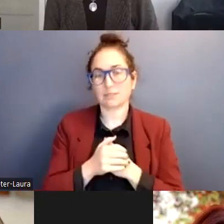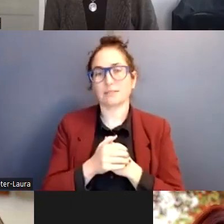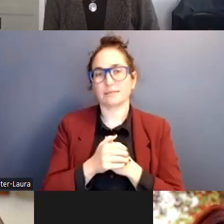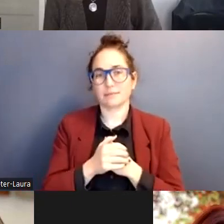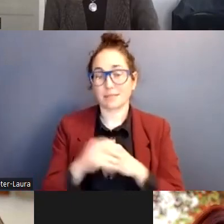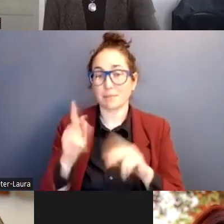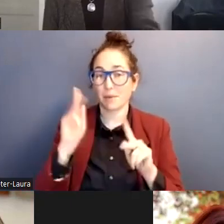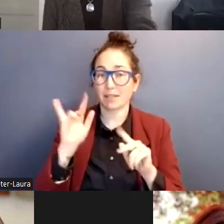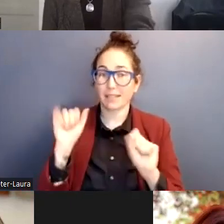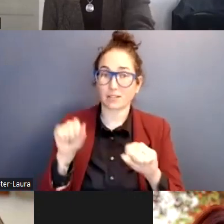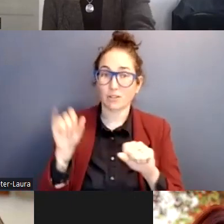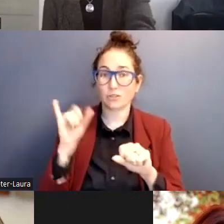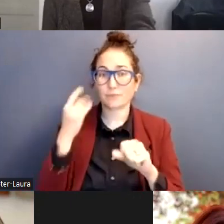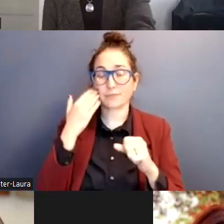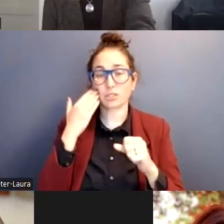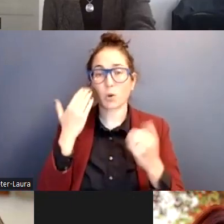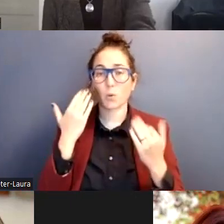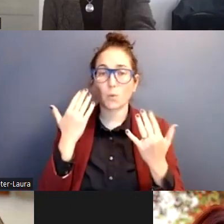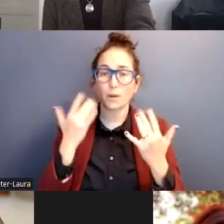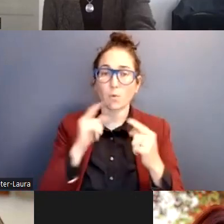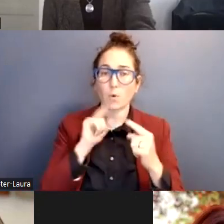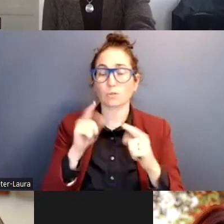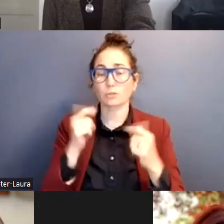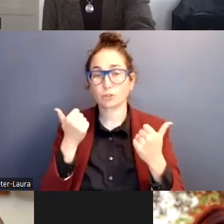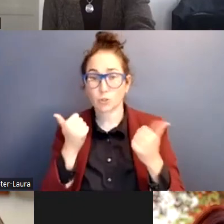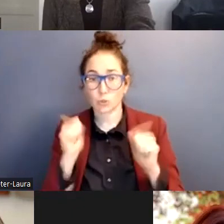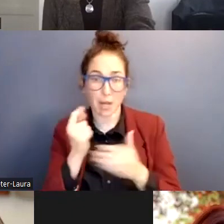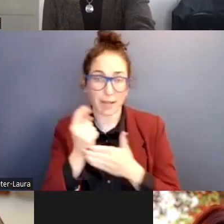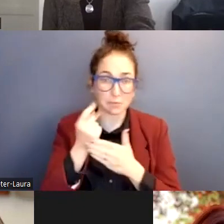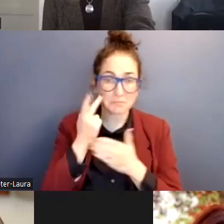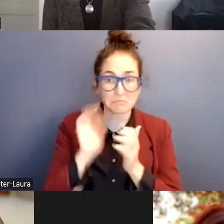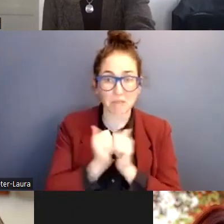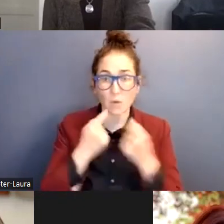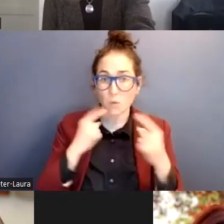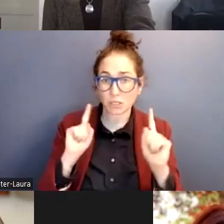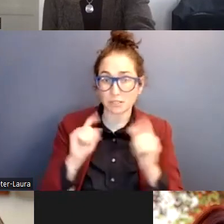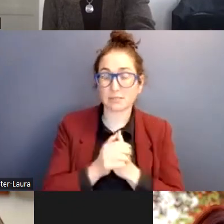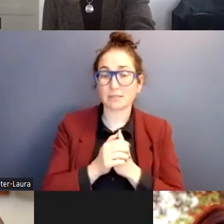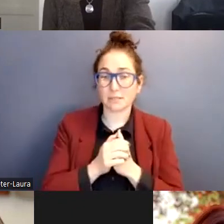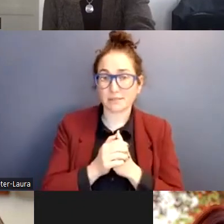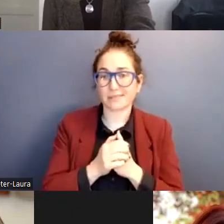waiting periods and try a treatment for a while to see how it works. But that's hardly ever